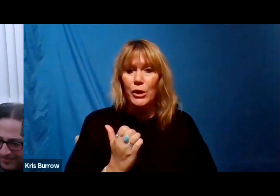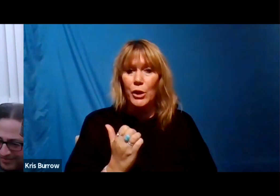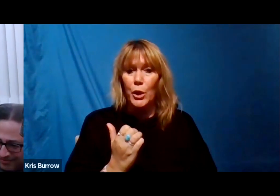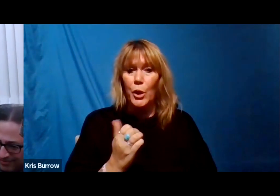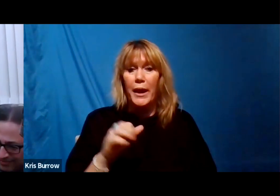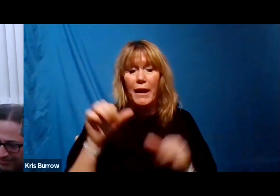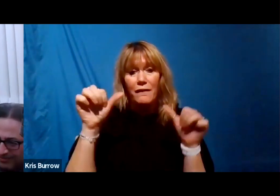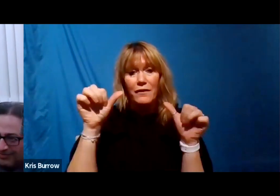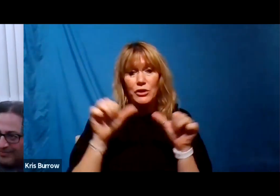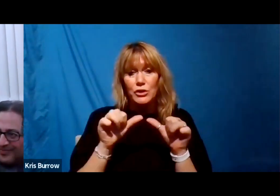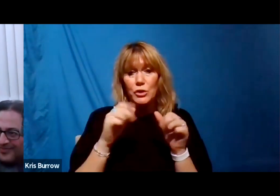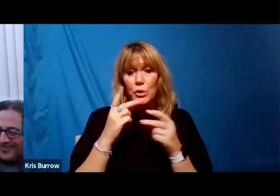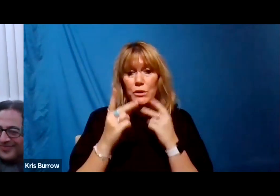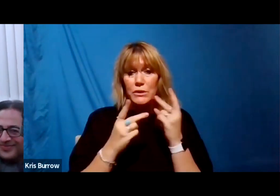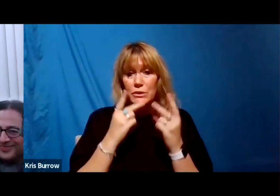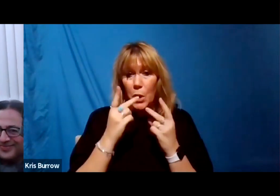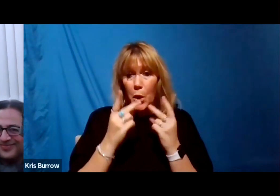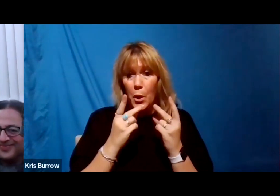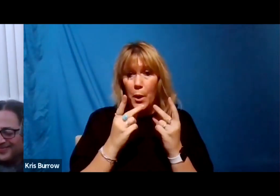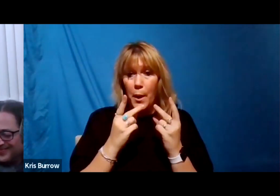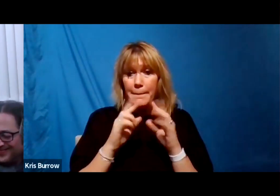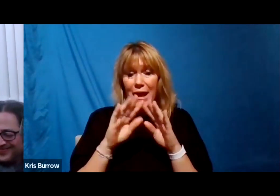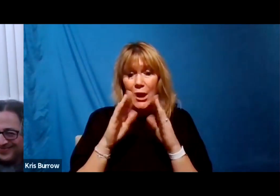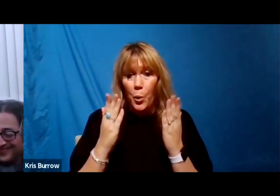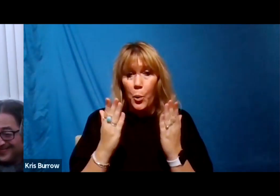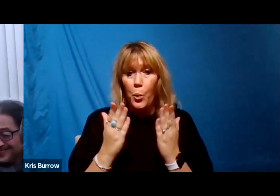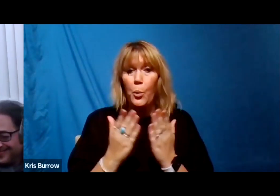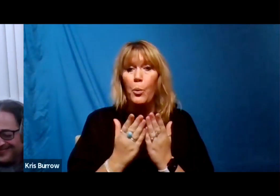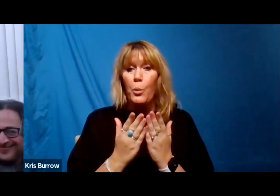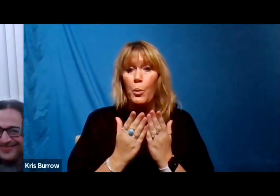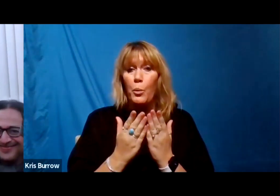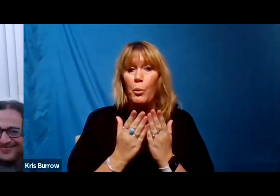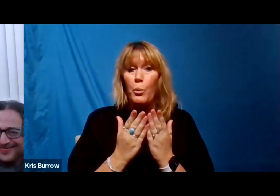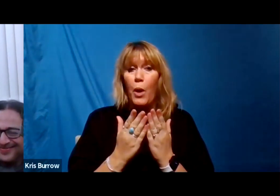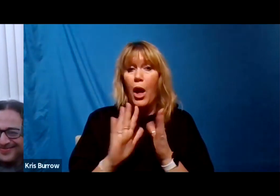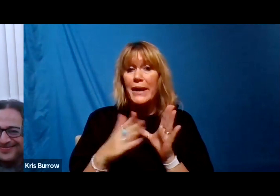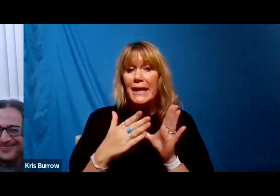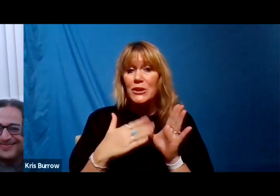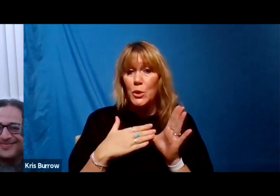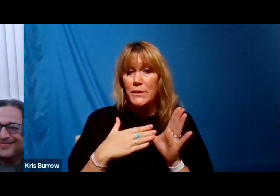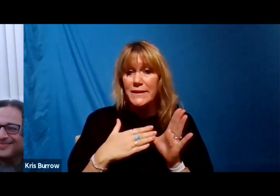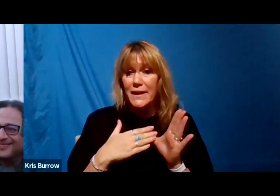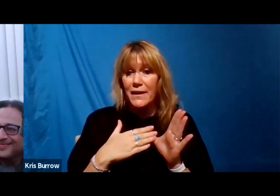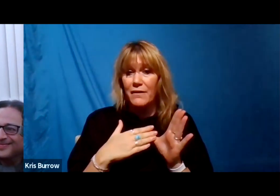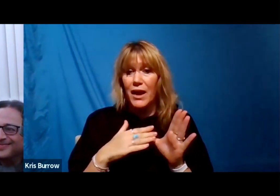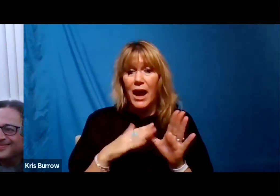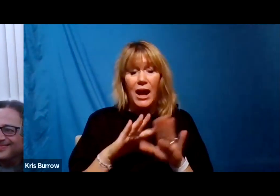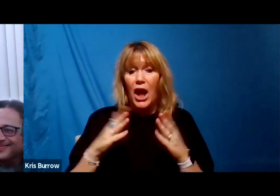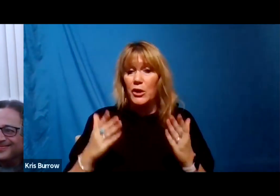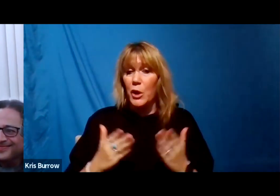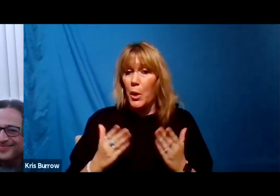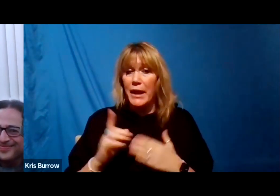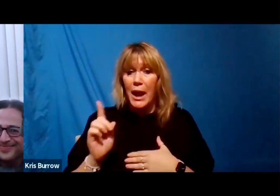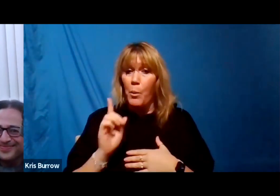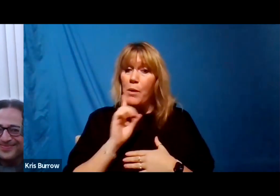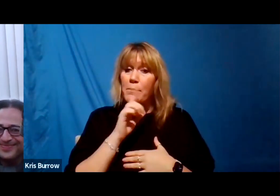describe that lovely headpiece. I will, how do I make my screen come big Robin? Oh that's